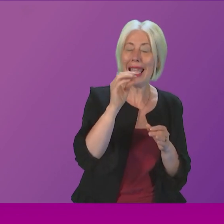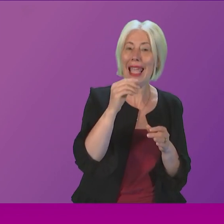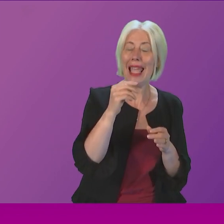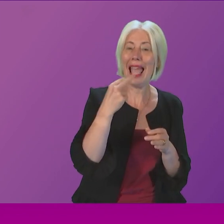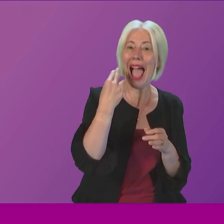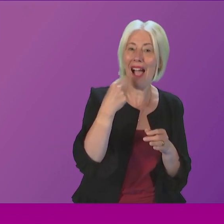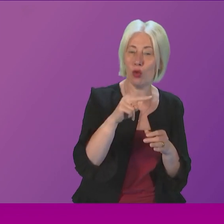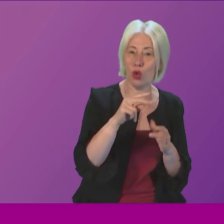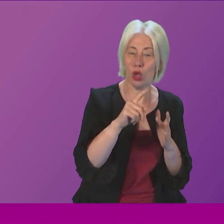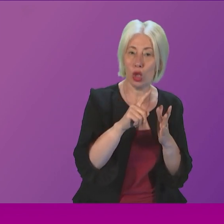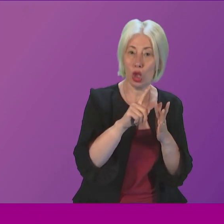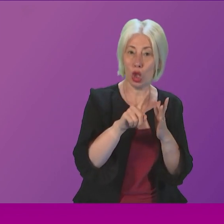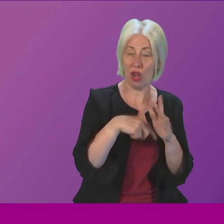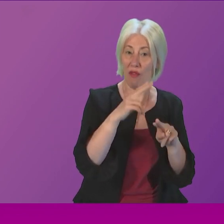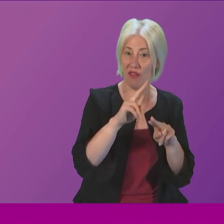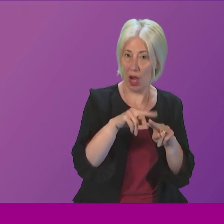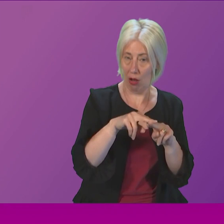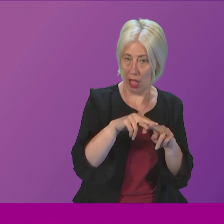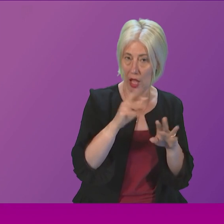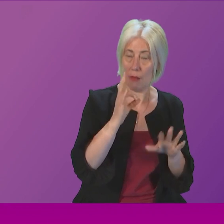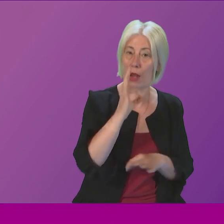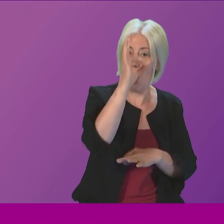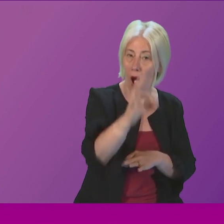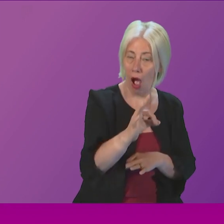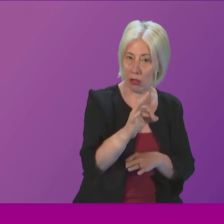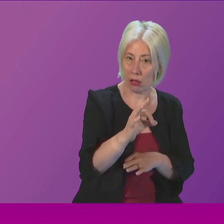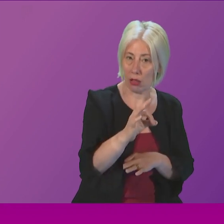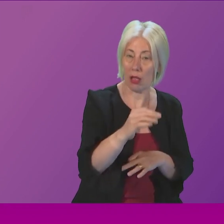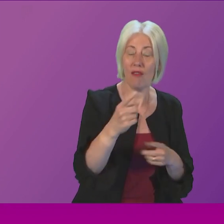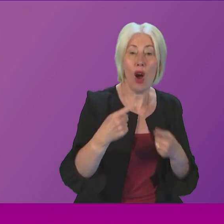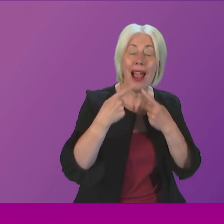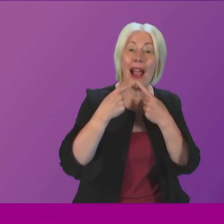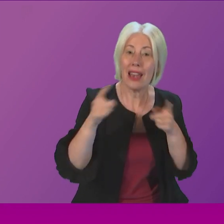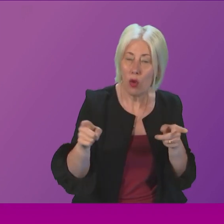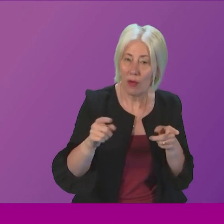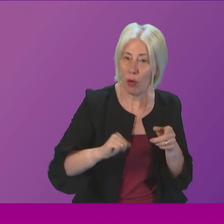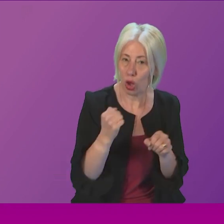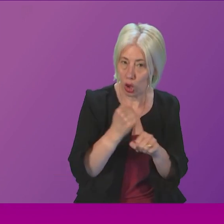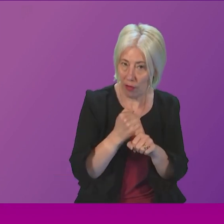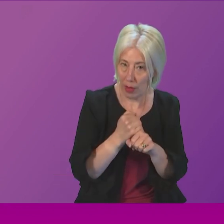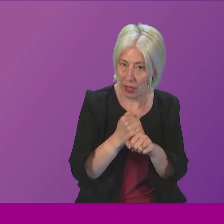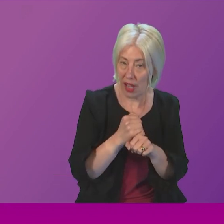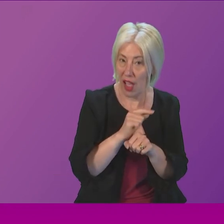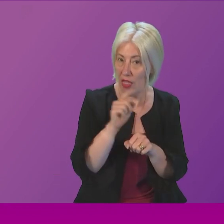asked to lodge the question in order to get an announcement from the Scottish Government, and the question’s being withdrawn.